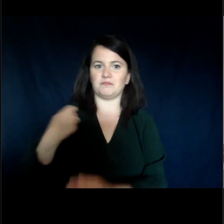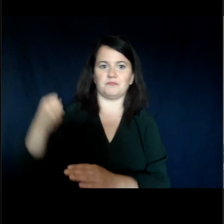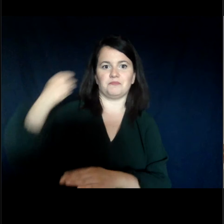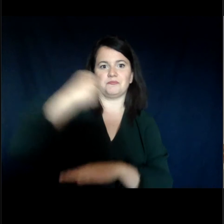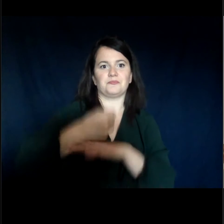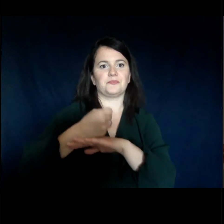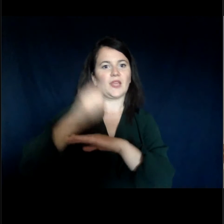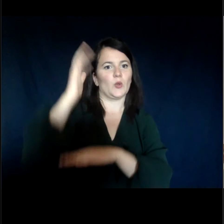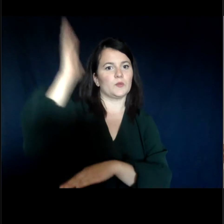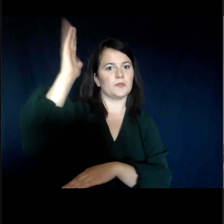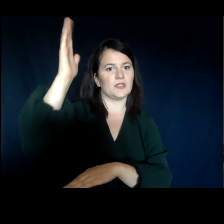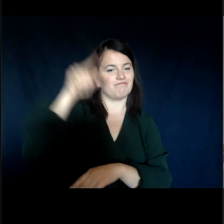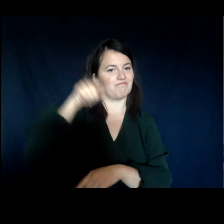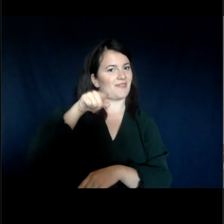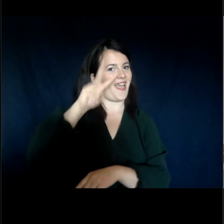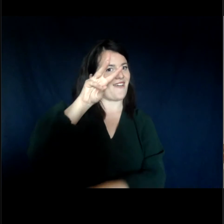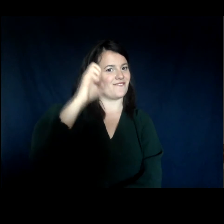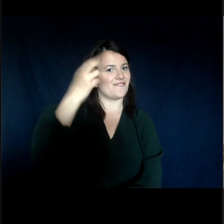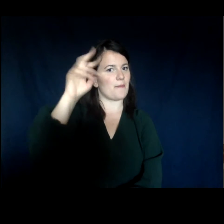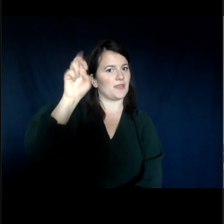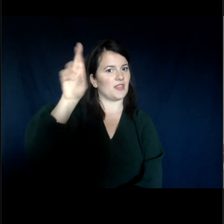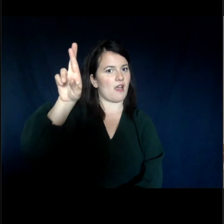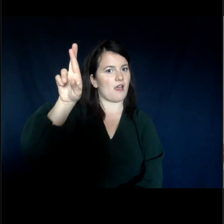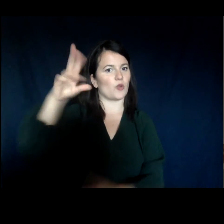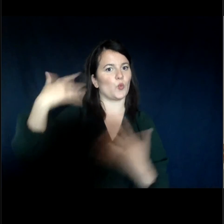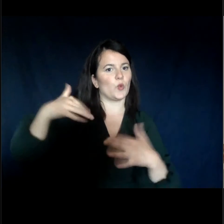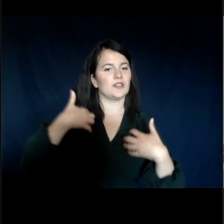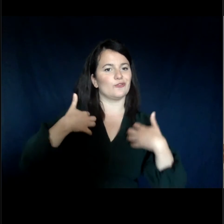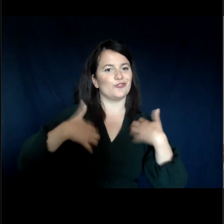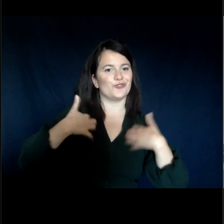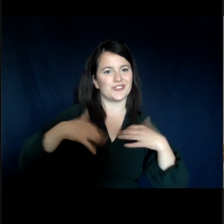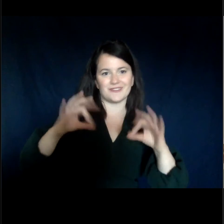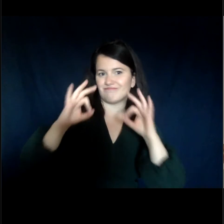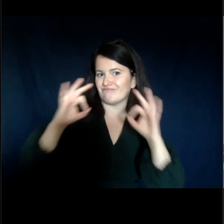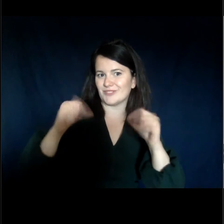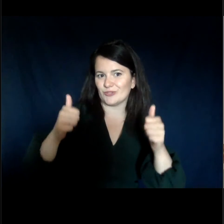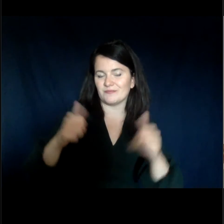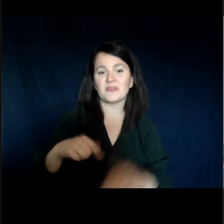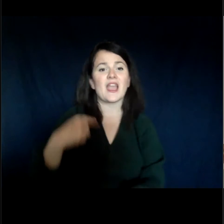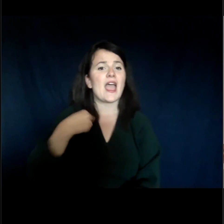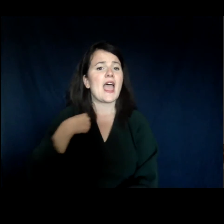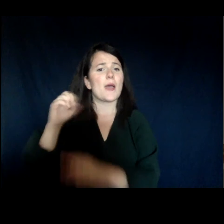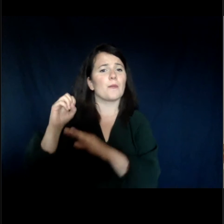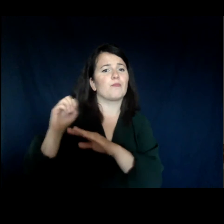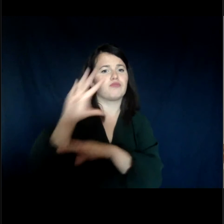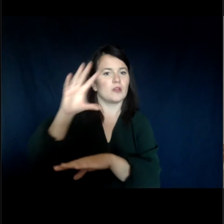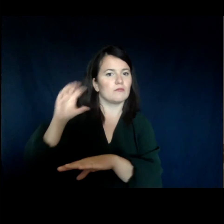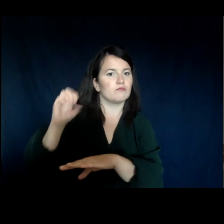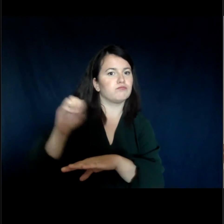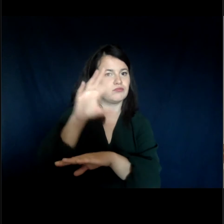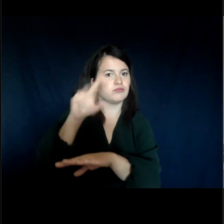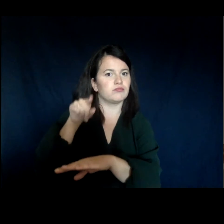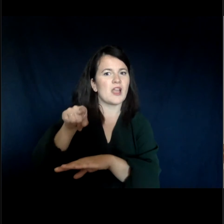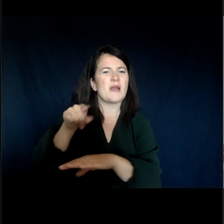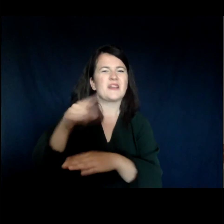I prepared a little slideshow. I won't use it, to cut a bit in the time that is needed.